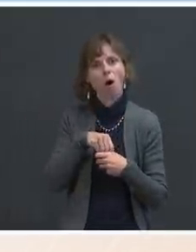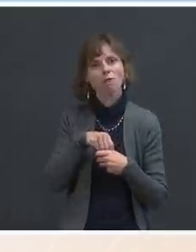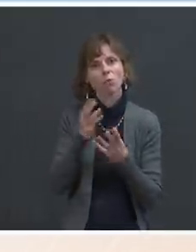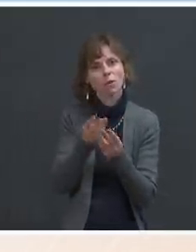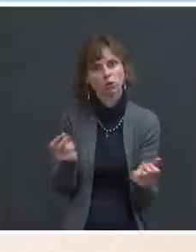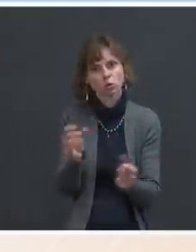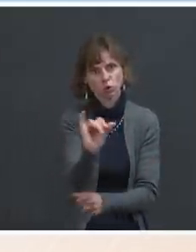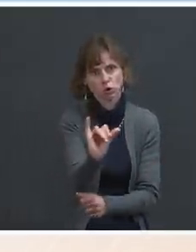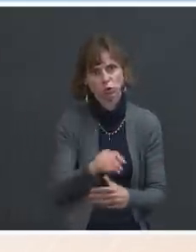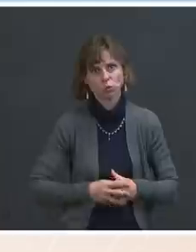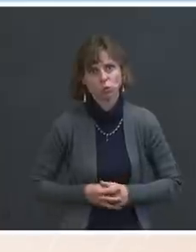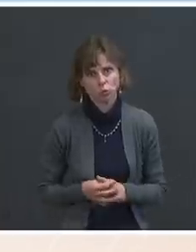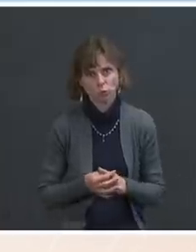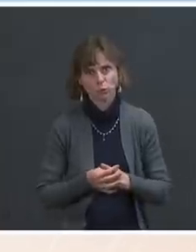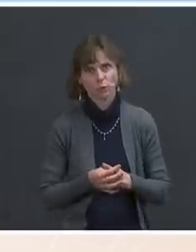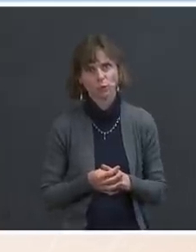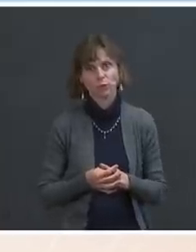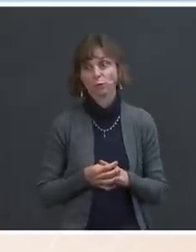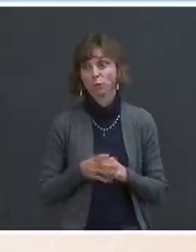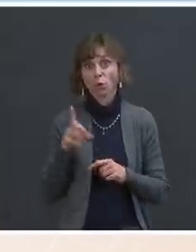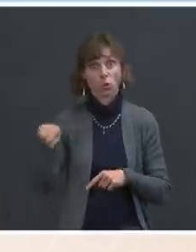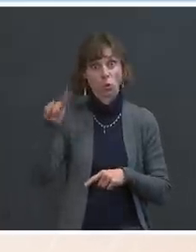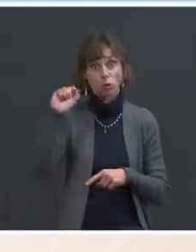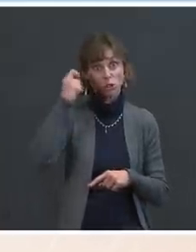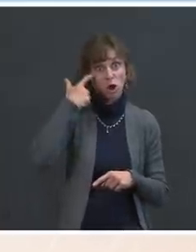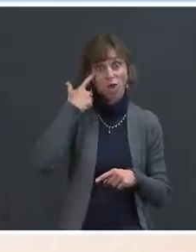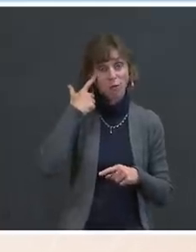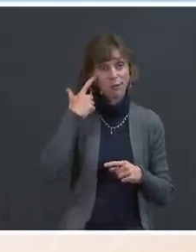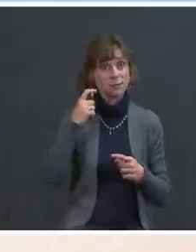If the governments in these countries don't always have enough resources to do